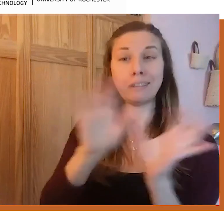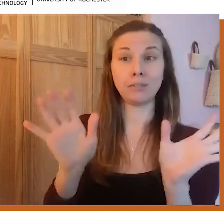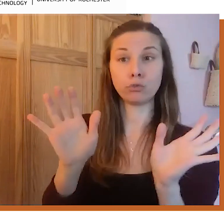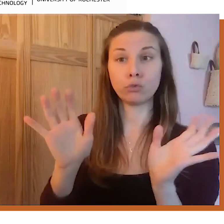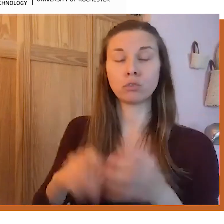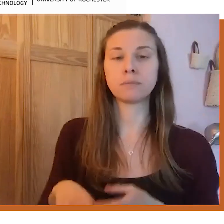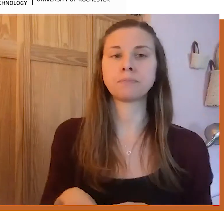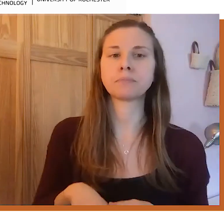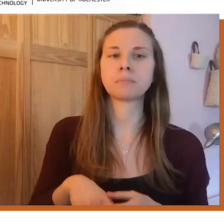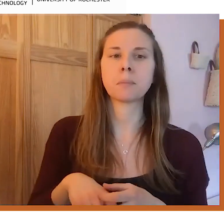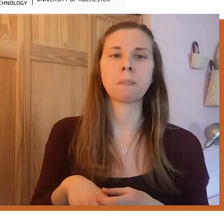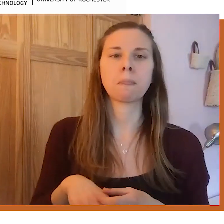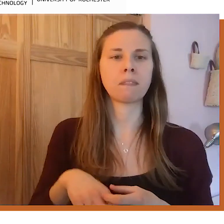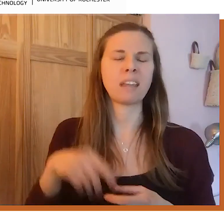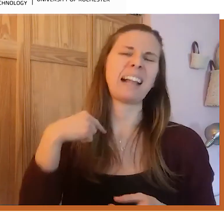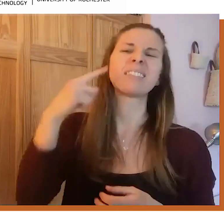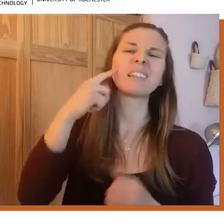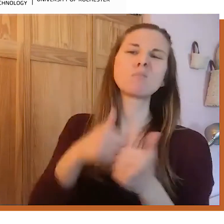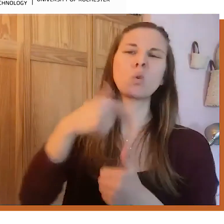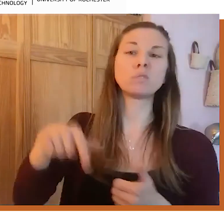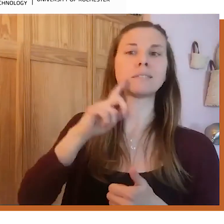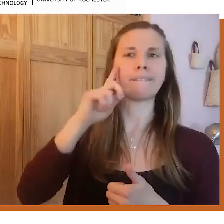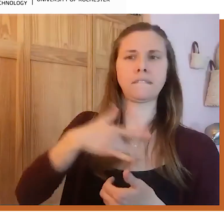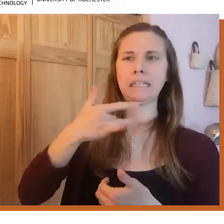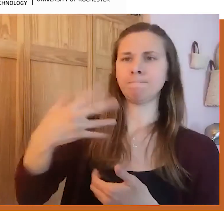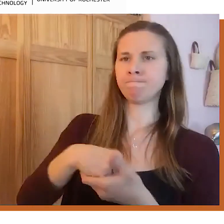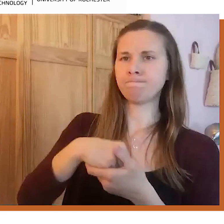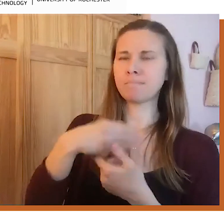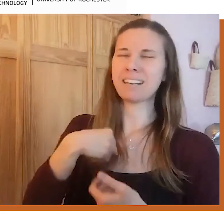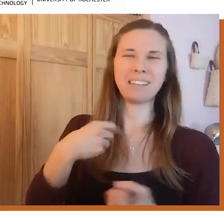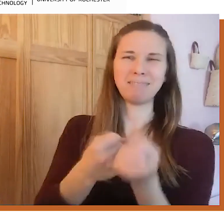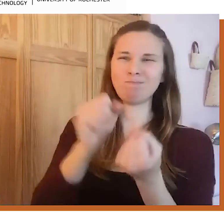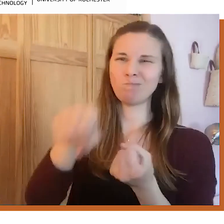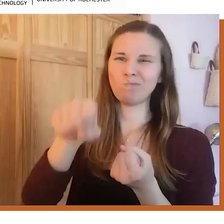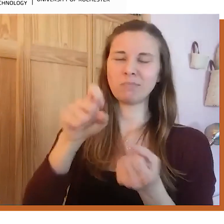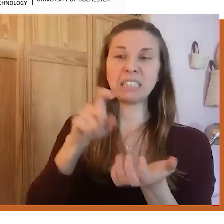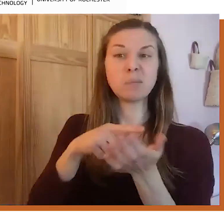This is what I'll do, and this is what you'll do," as a follow-up to the meeting, and I think that was a great tip